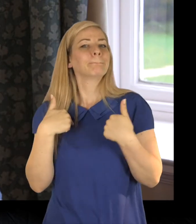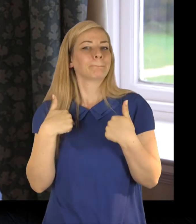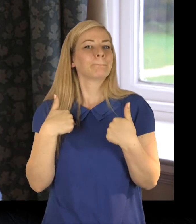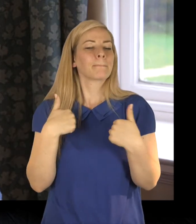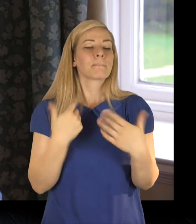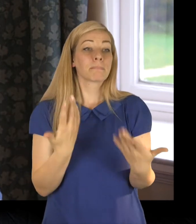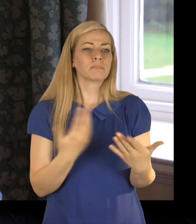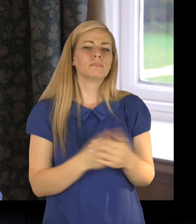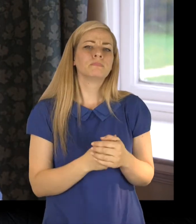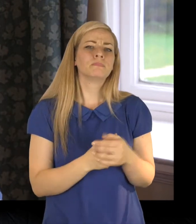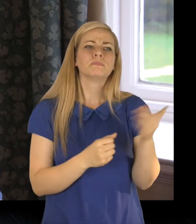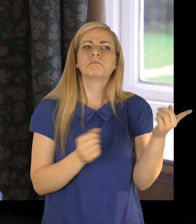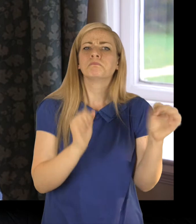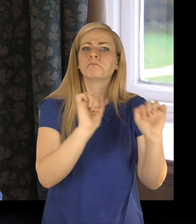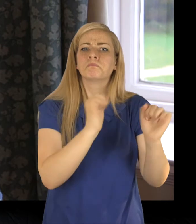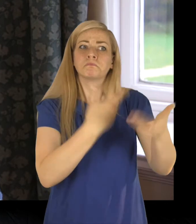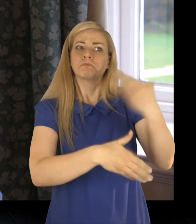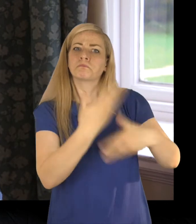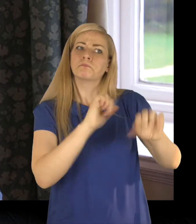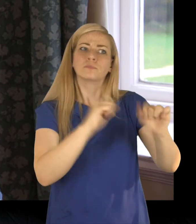Interviewer: Can you tell us a little about your carers?